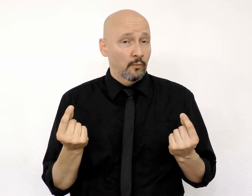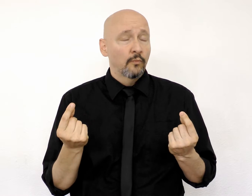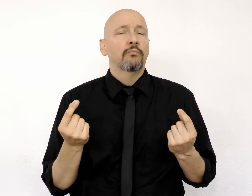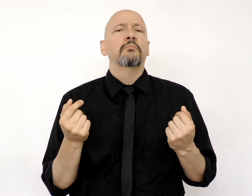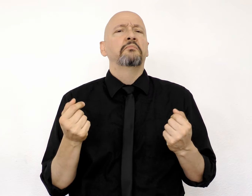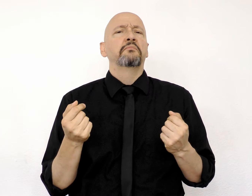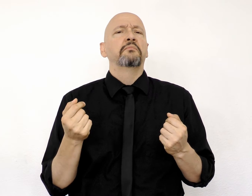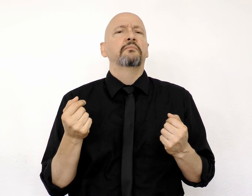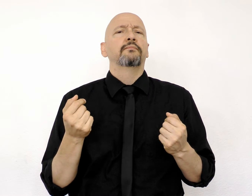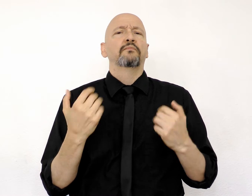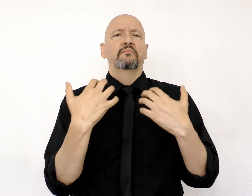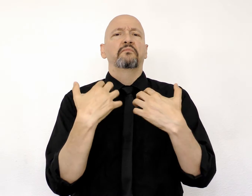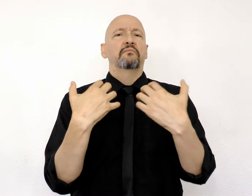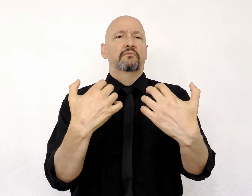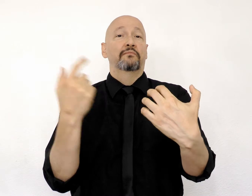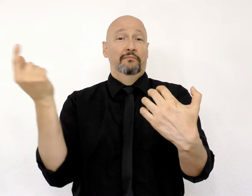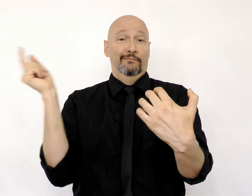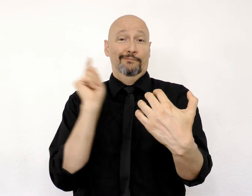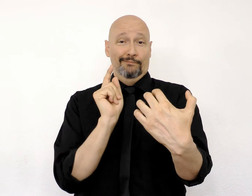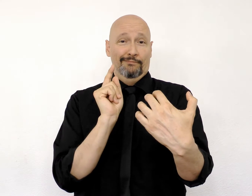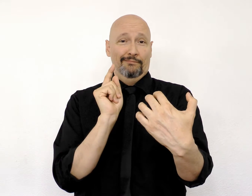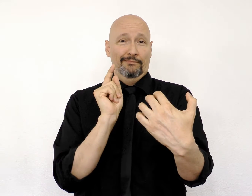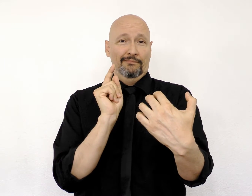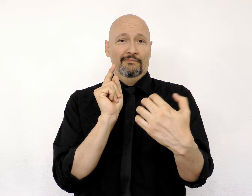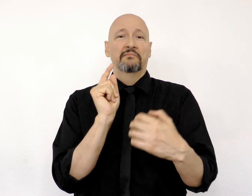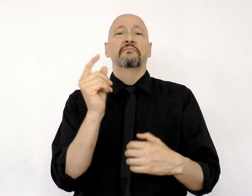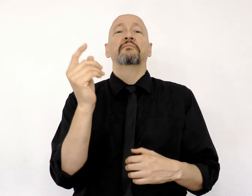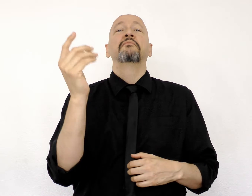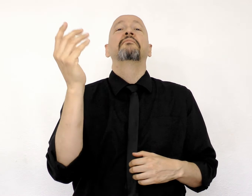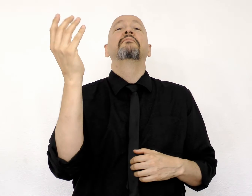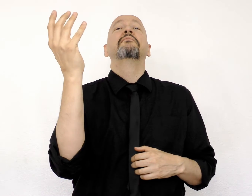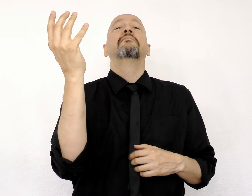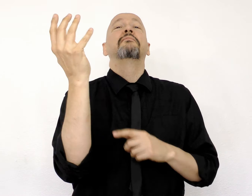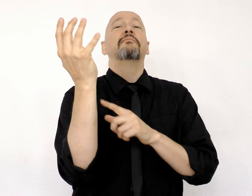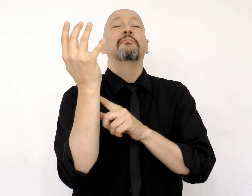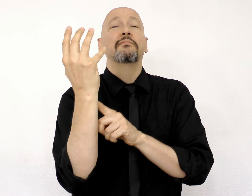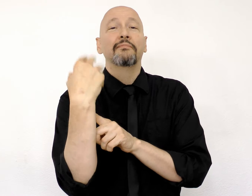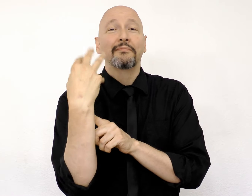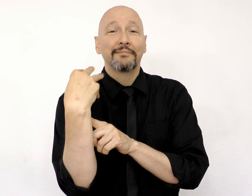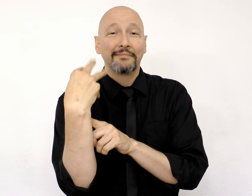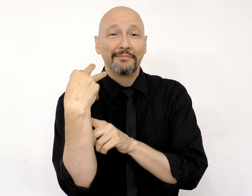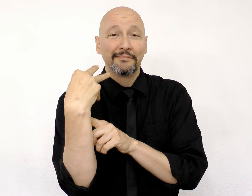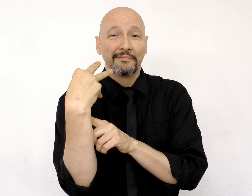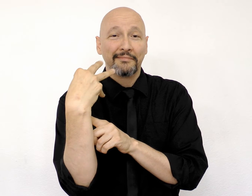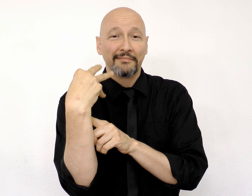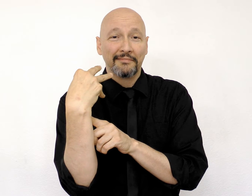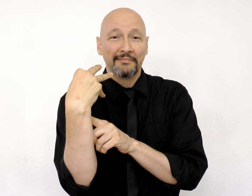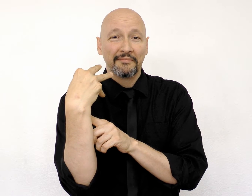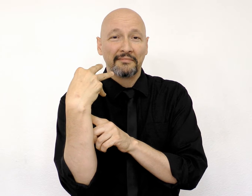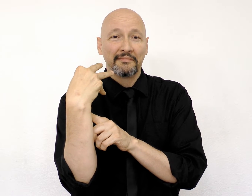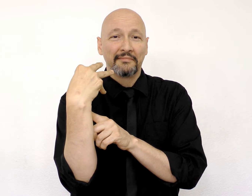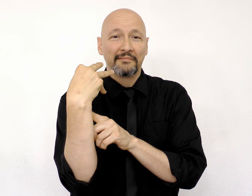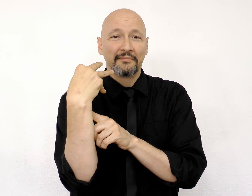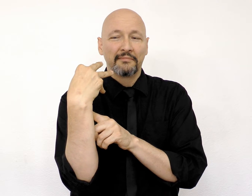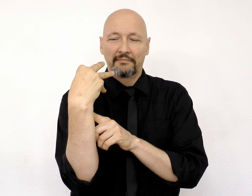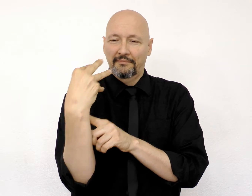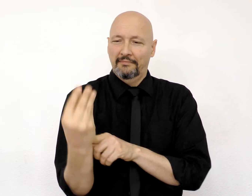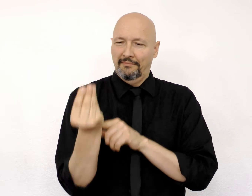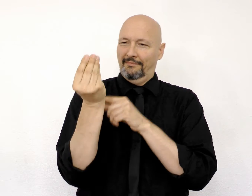But now what can we do? We can record that lecture!